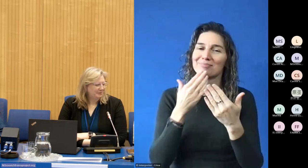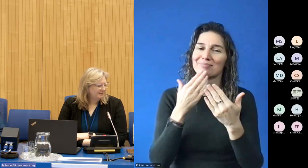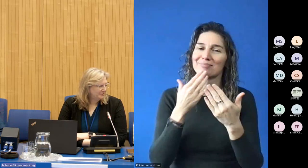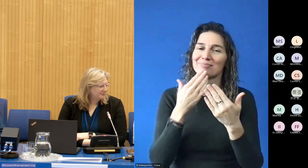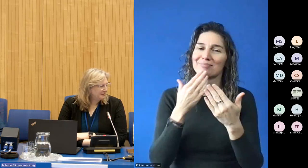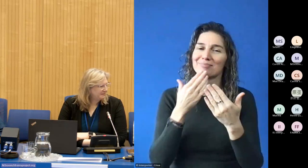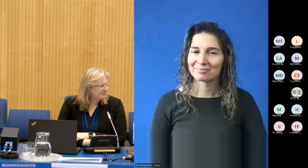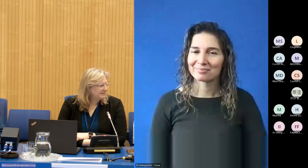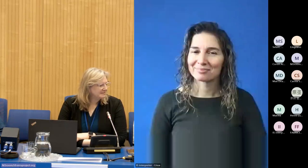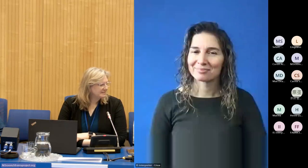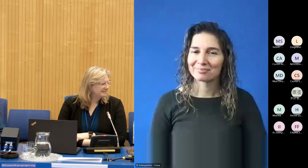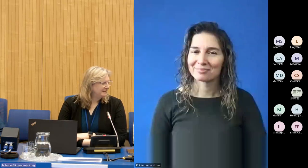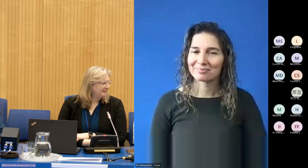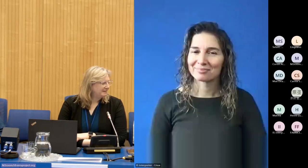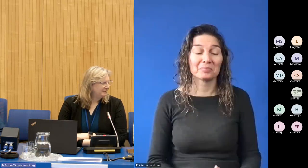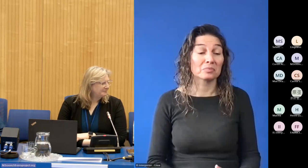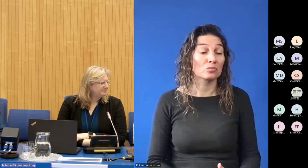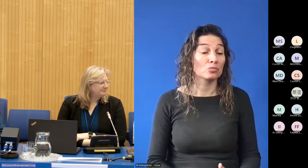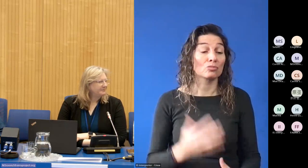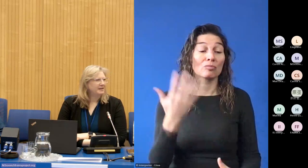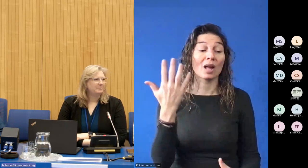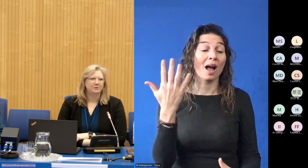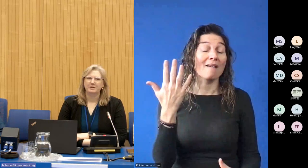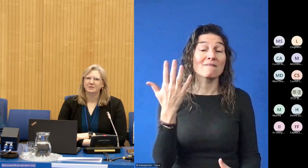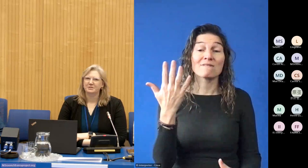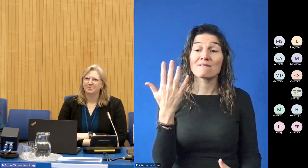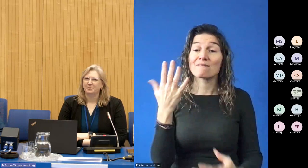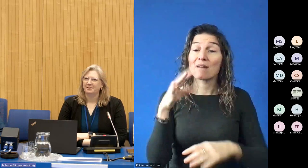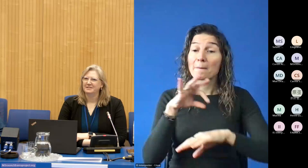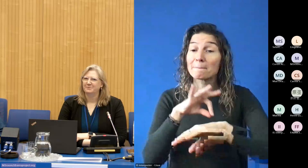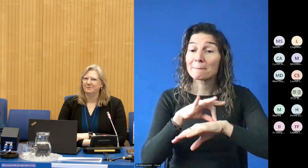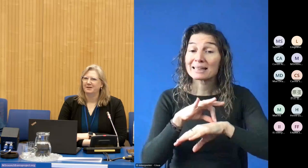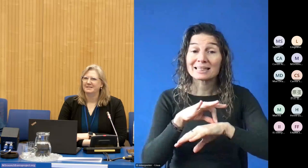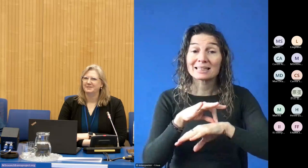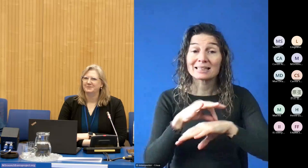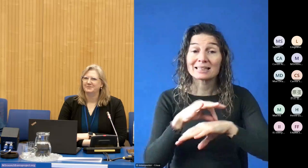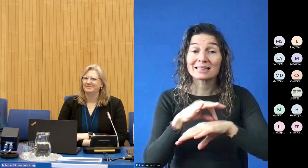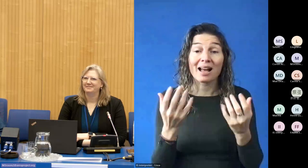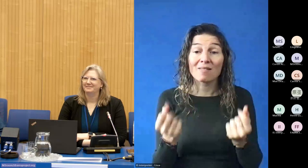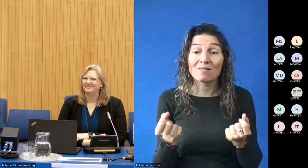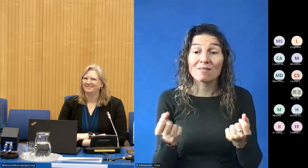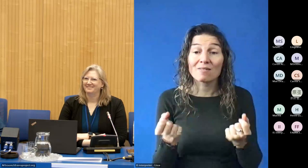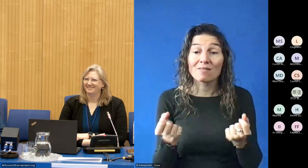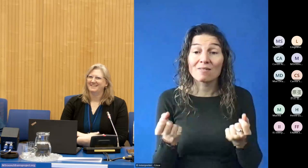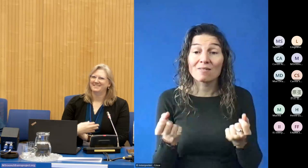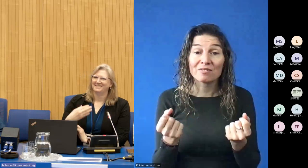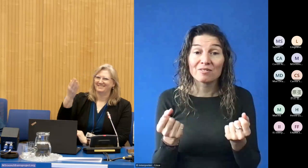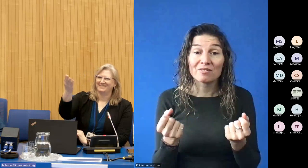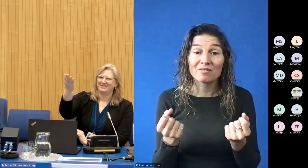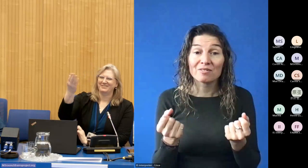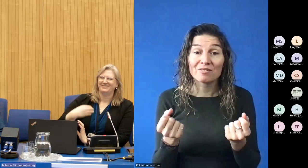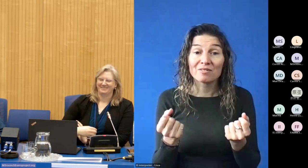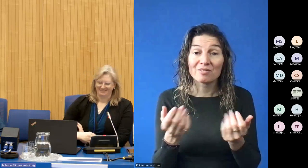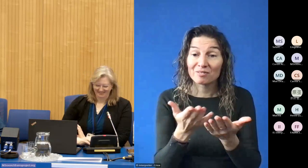We have another five minutes. Any more questions from the audience before I take a turn? Yes, sir.